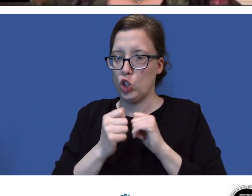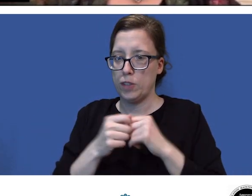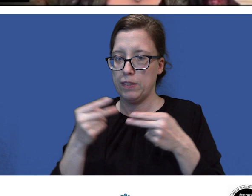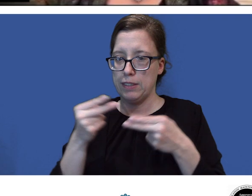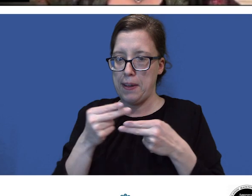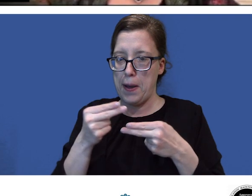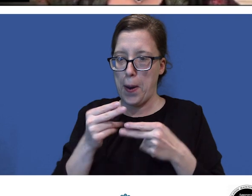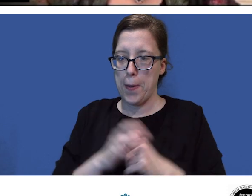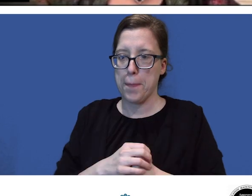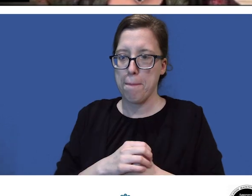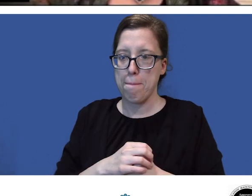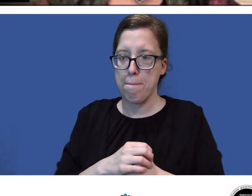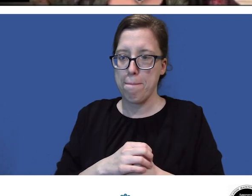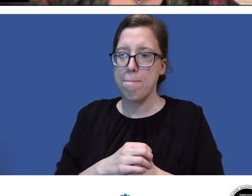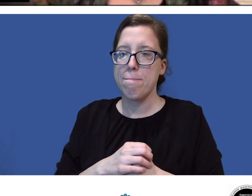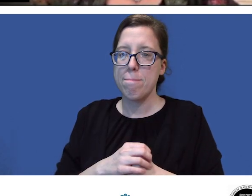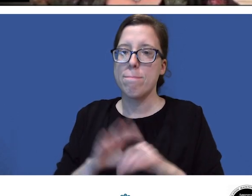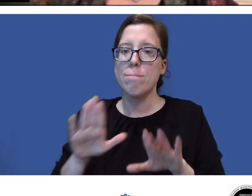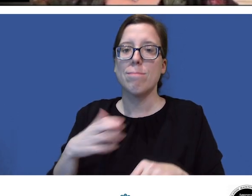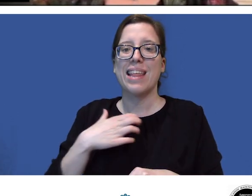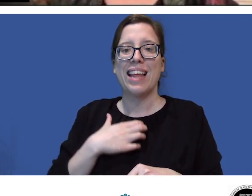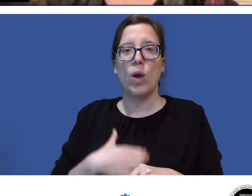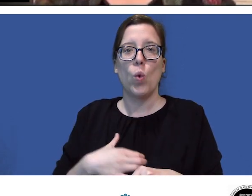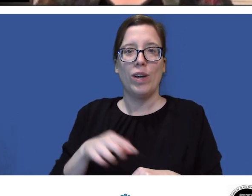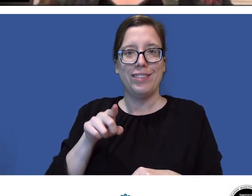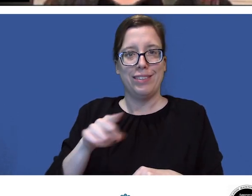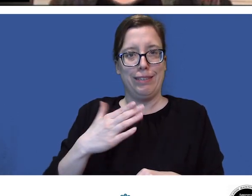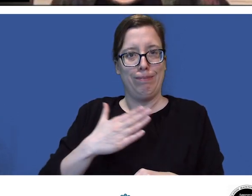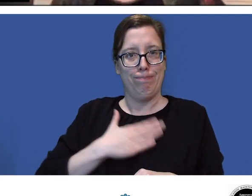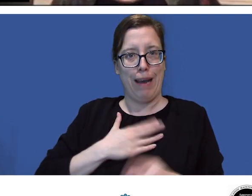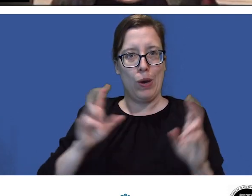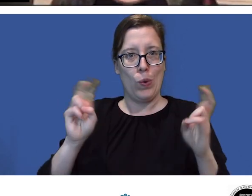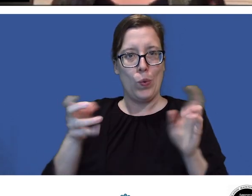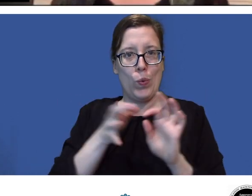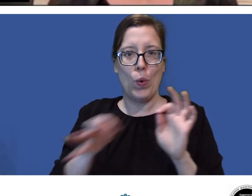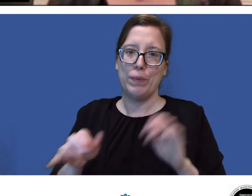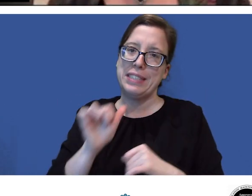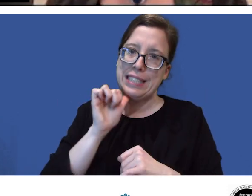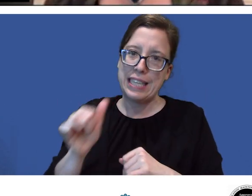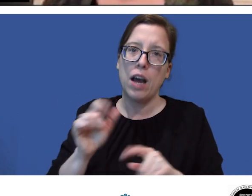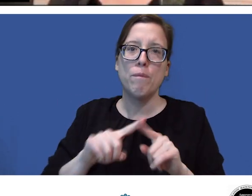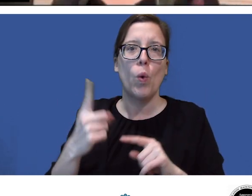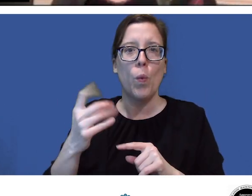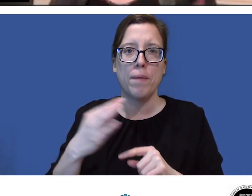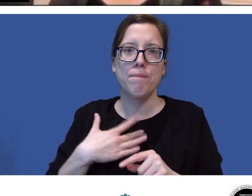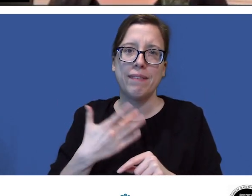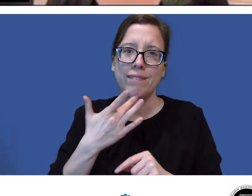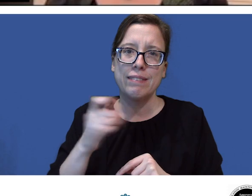[Whoopsie, change the slide, Susan.] I wish this were my quote. It is not,